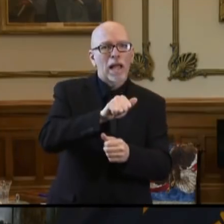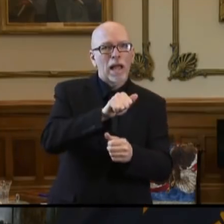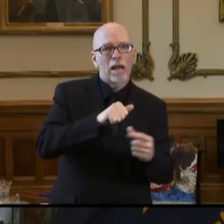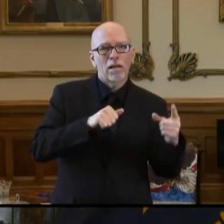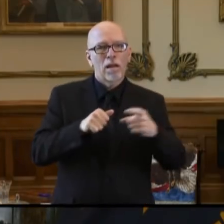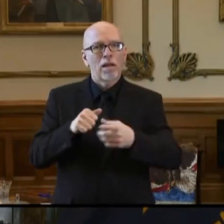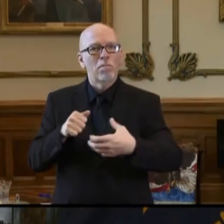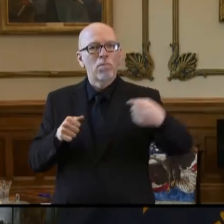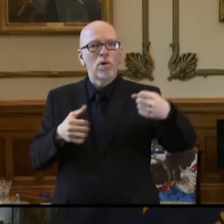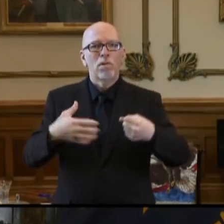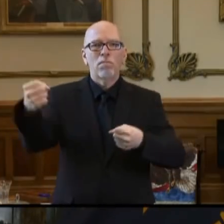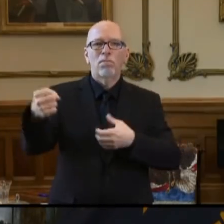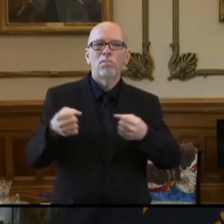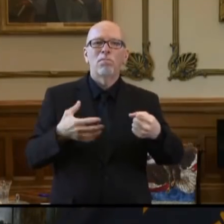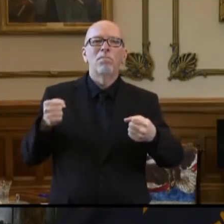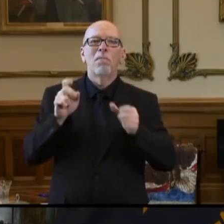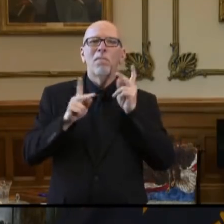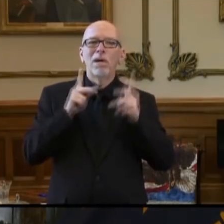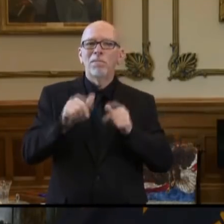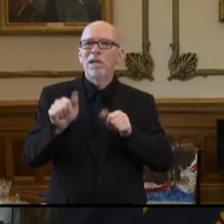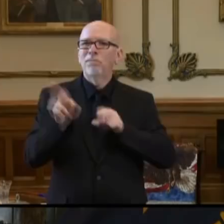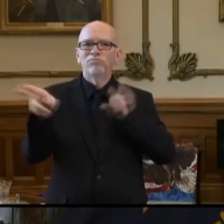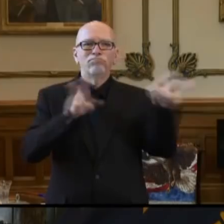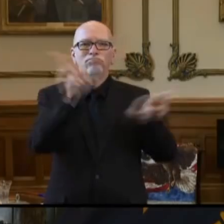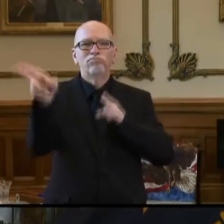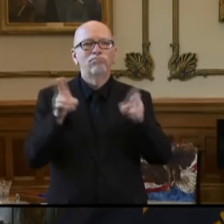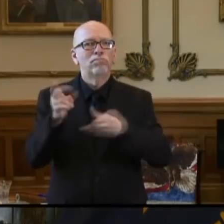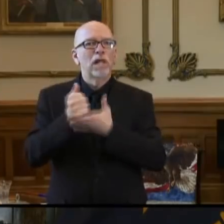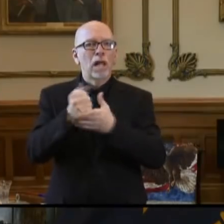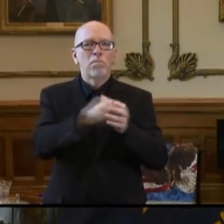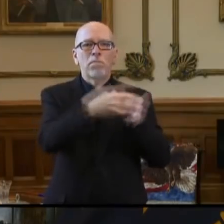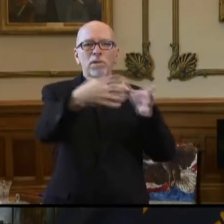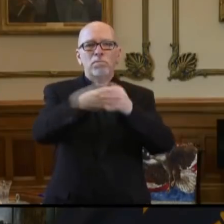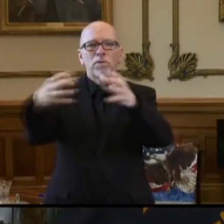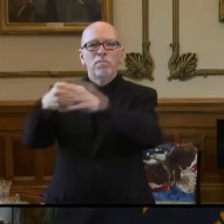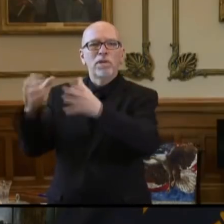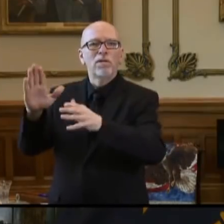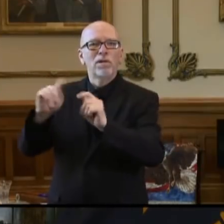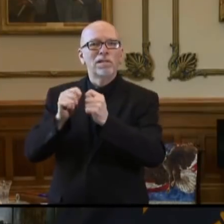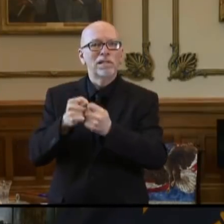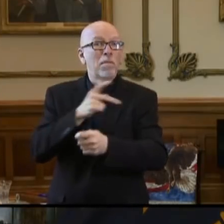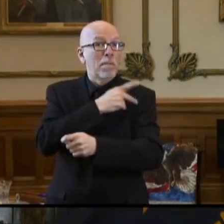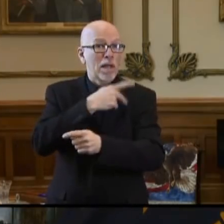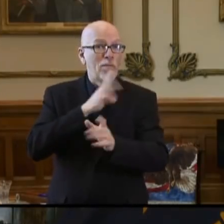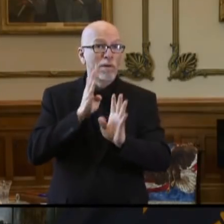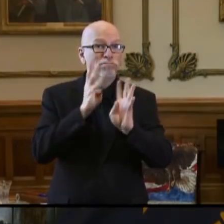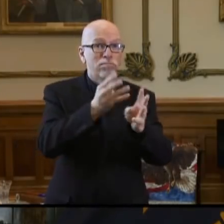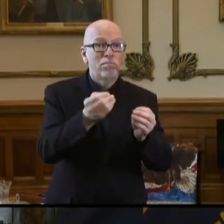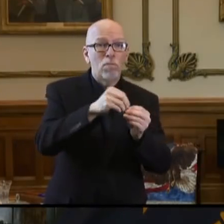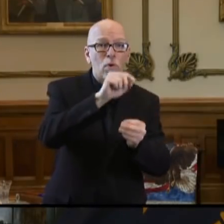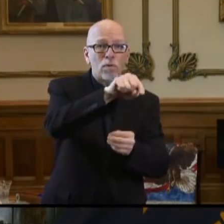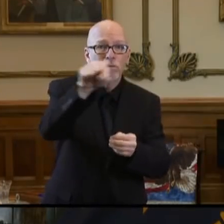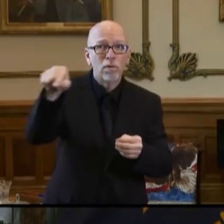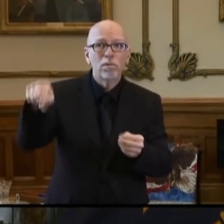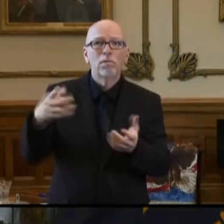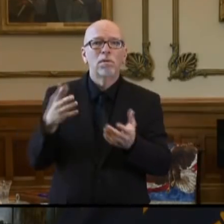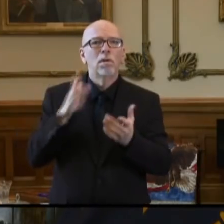RESOURCE POOL WITHIN OUR SYSTEM THAT EACH OF OUR HOSPITALS CAN REACH OUT TO AND PULL EXPERTS